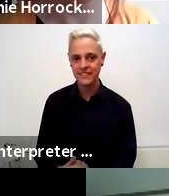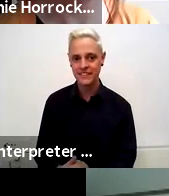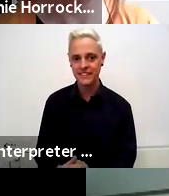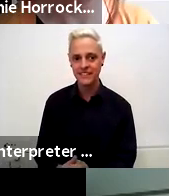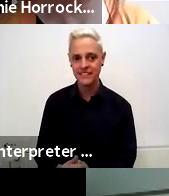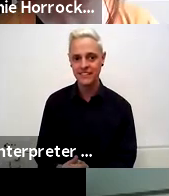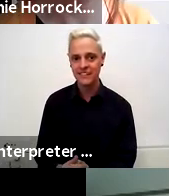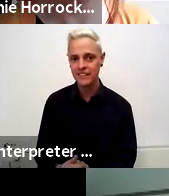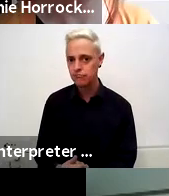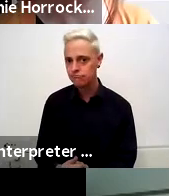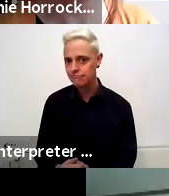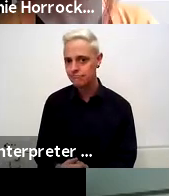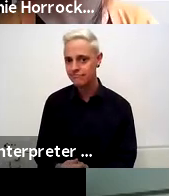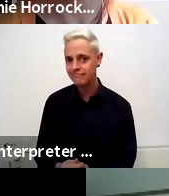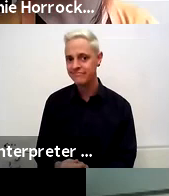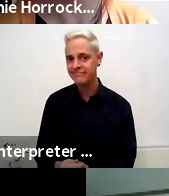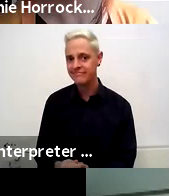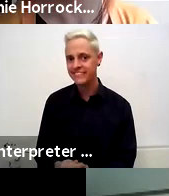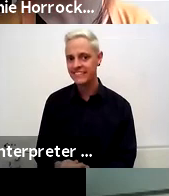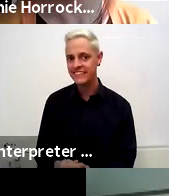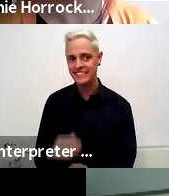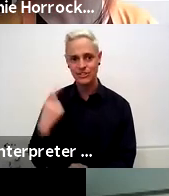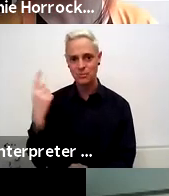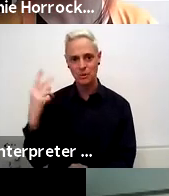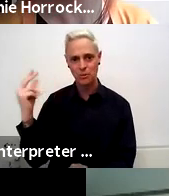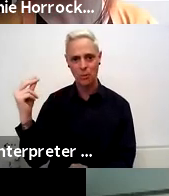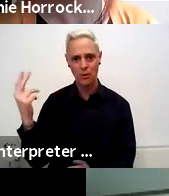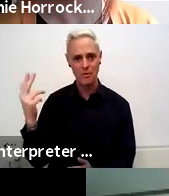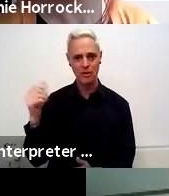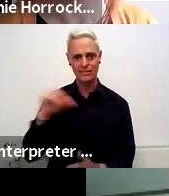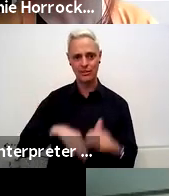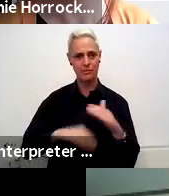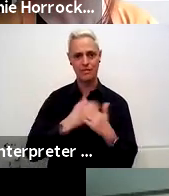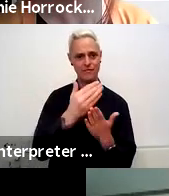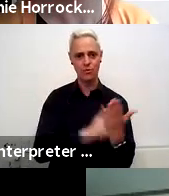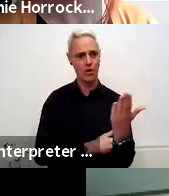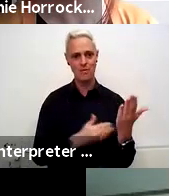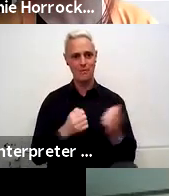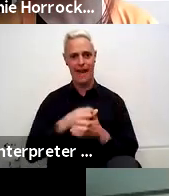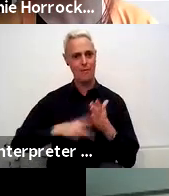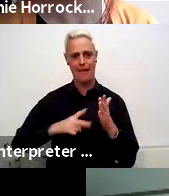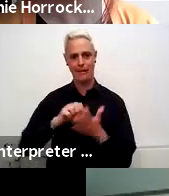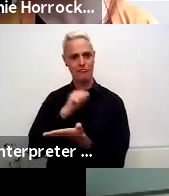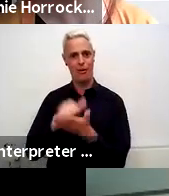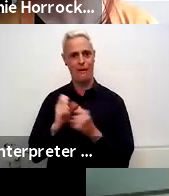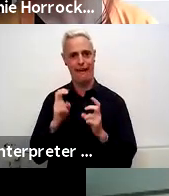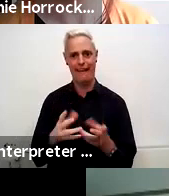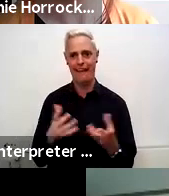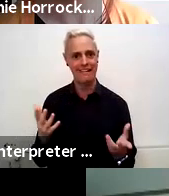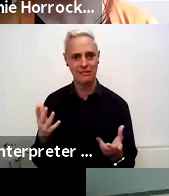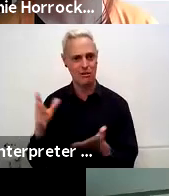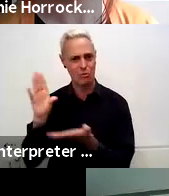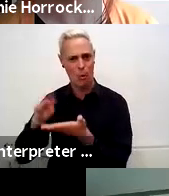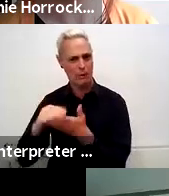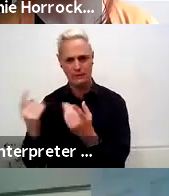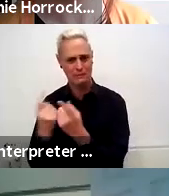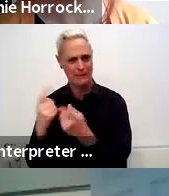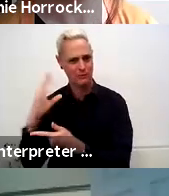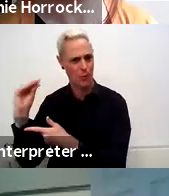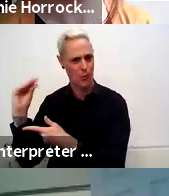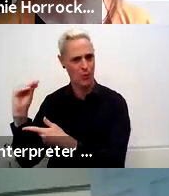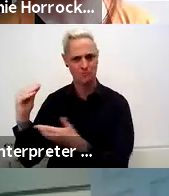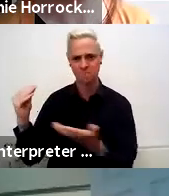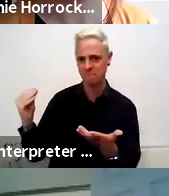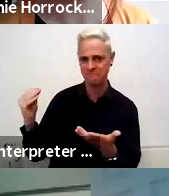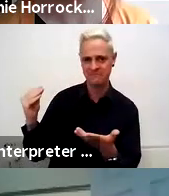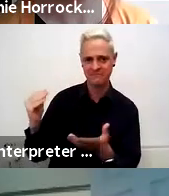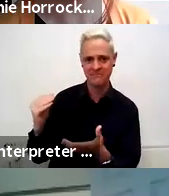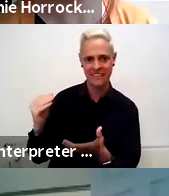he's trying to start talking about all of that extensive work it's another 40 page document but making sure we're planning in the right way, making sure